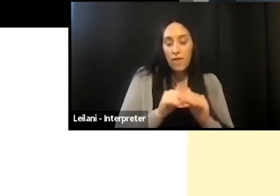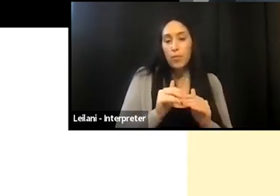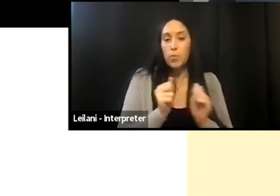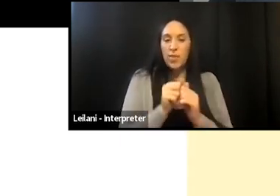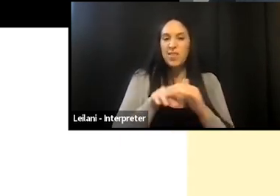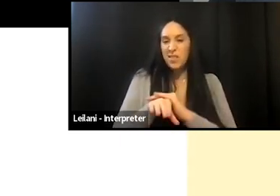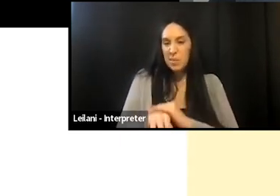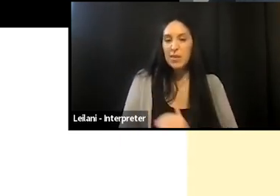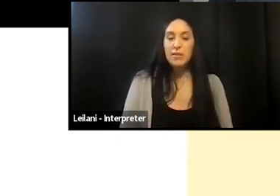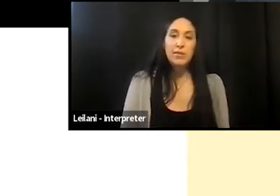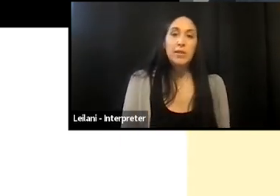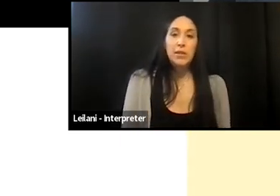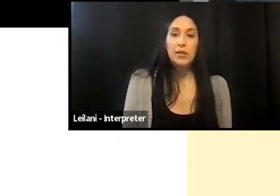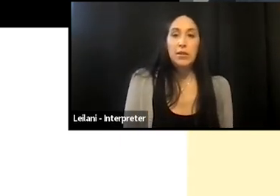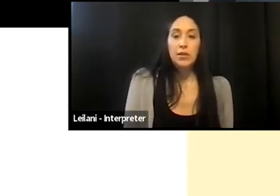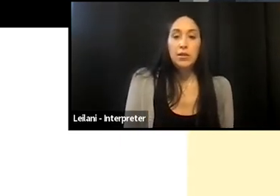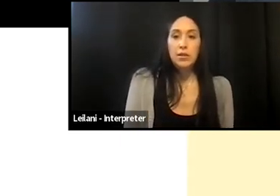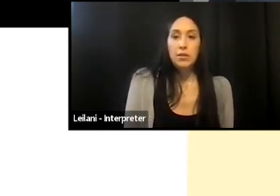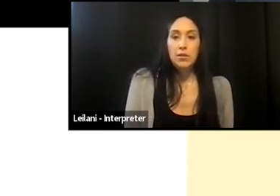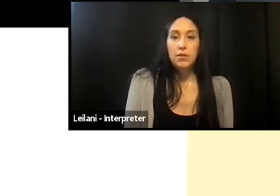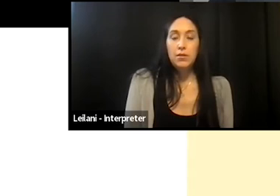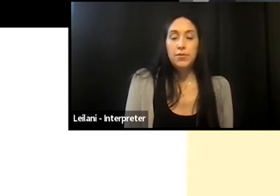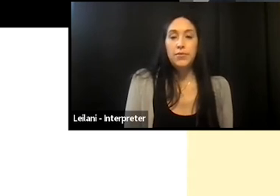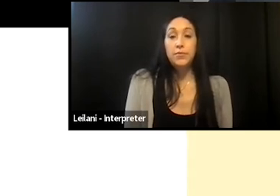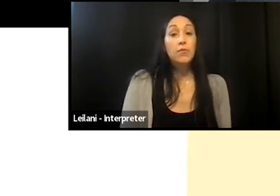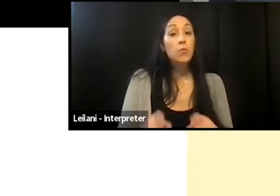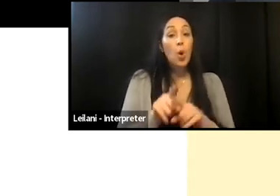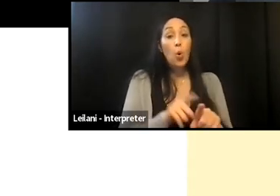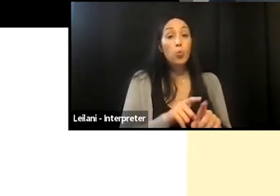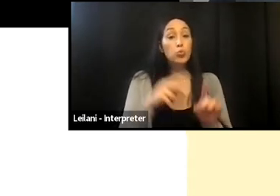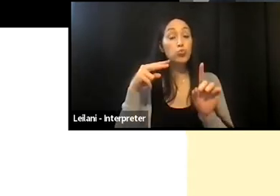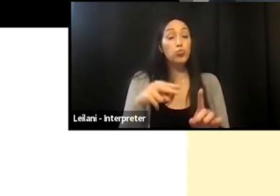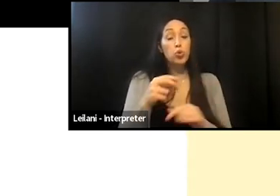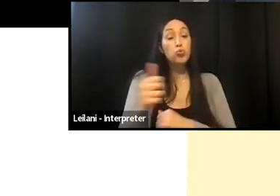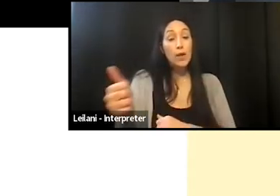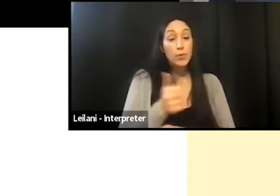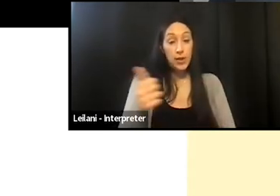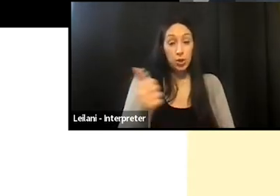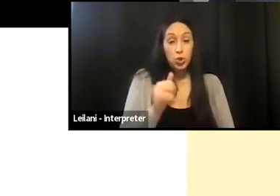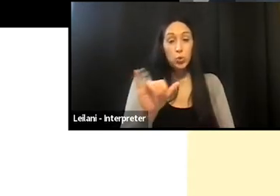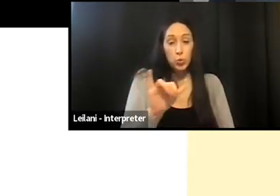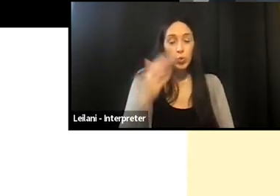We're also looking at this from a transportation standpoint, as well as we know that public transportation